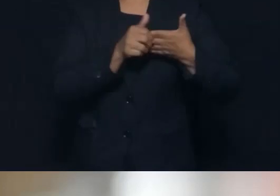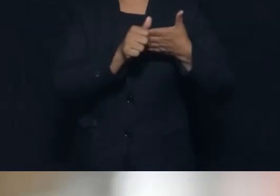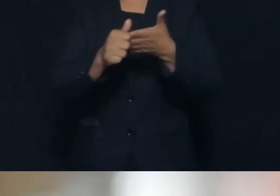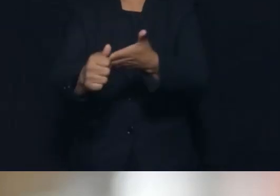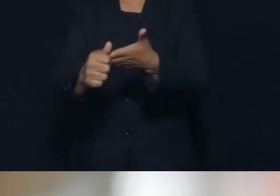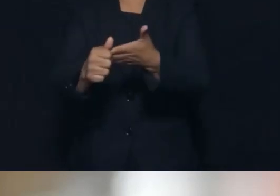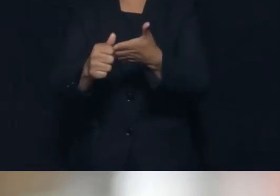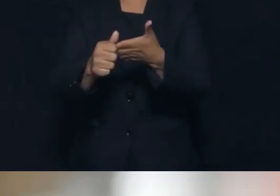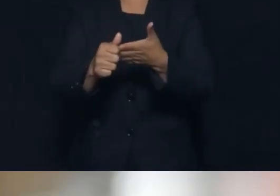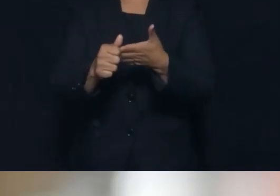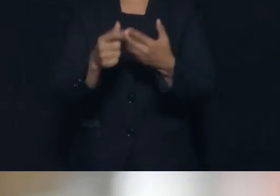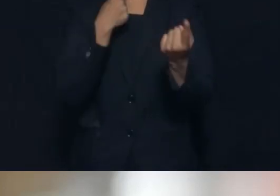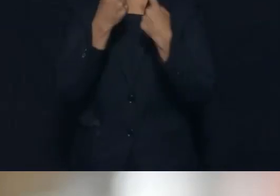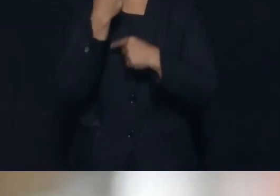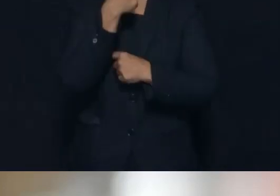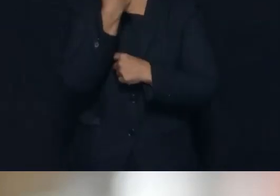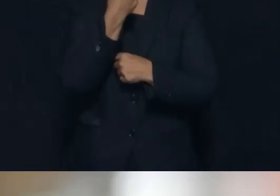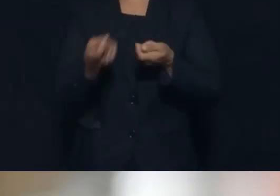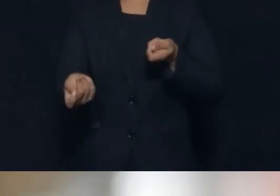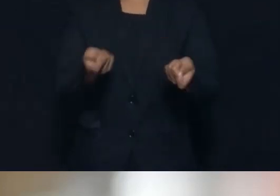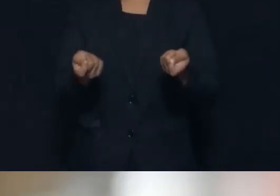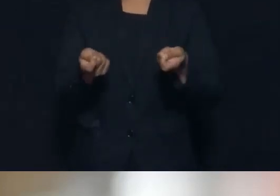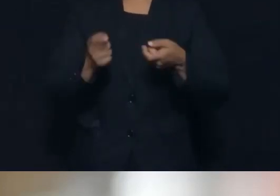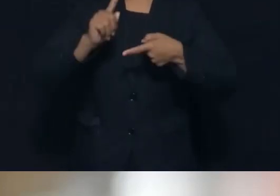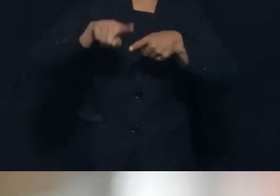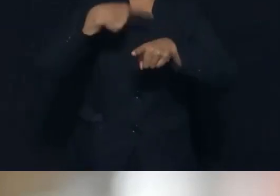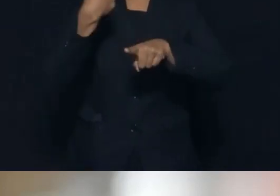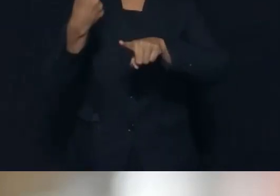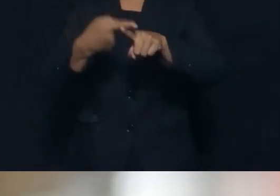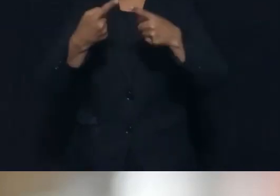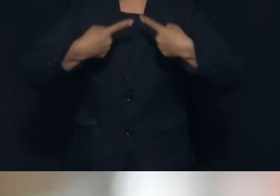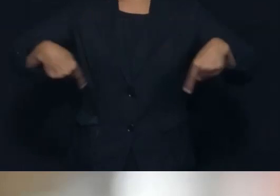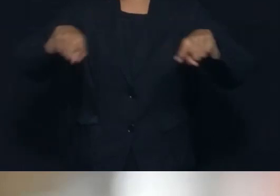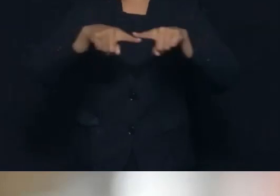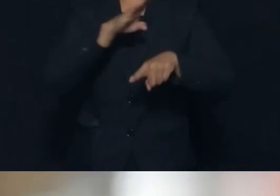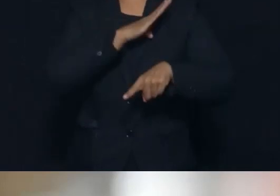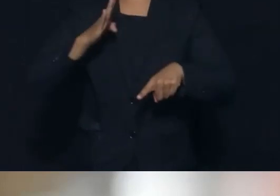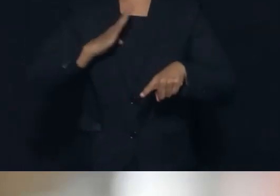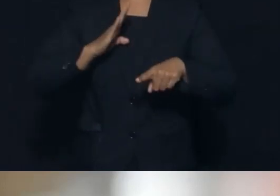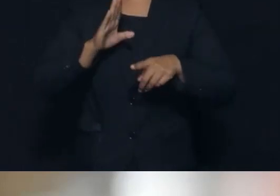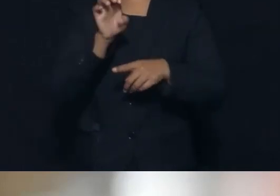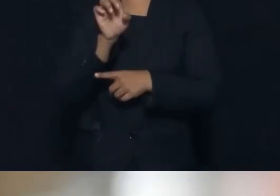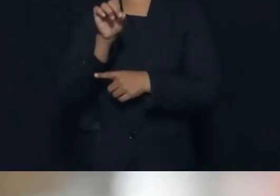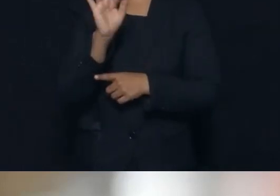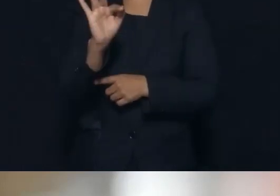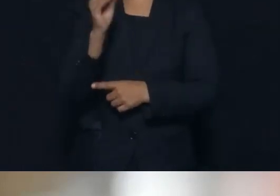discussion, a member of the Executive Board of the European Disability Forum, Humberto Insolera.